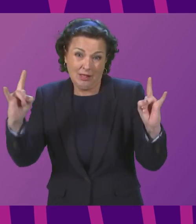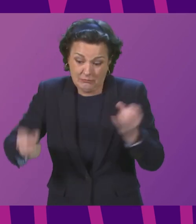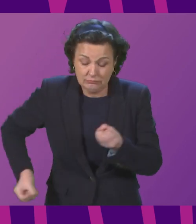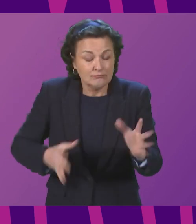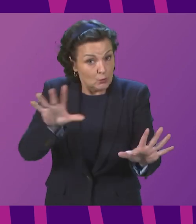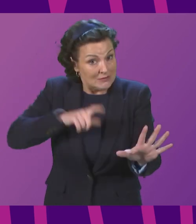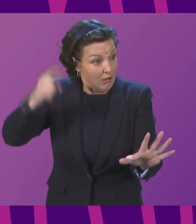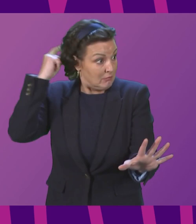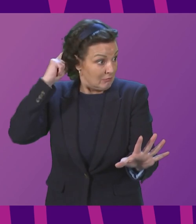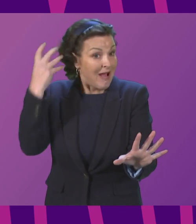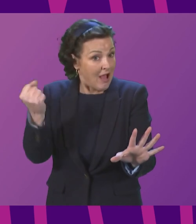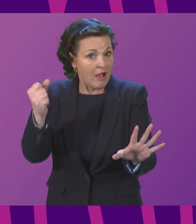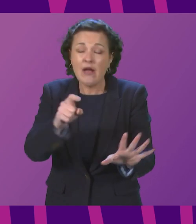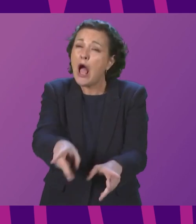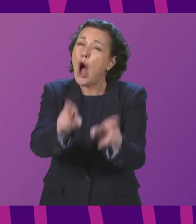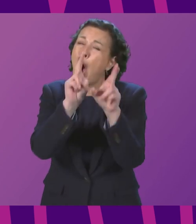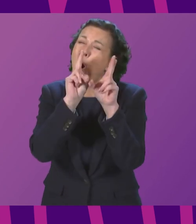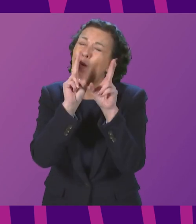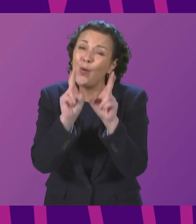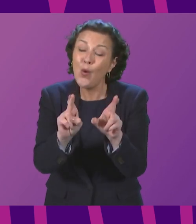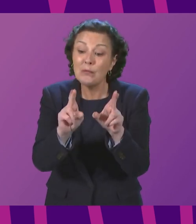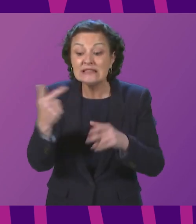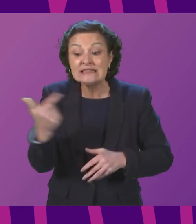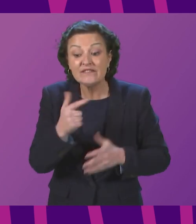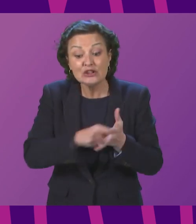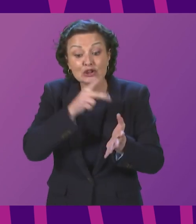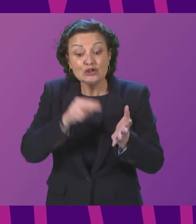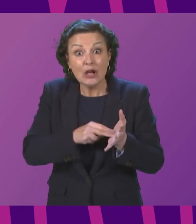I hope that the current restrictions will not have to go beyond 17 January. We all,